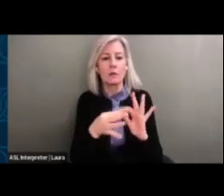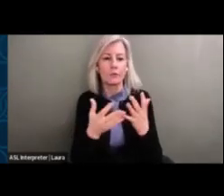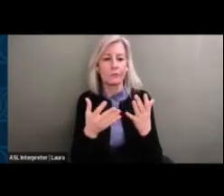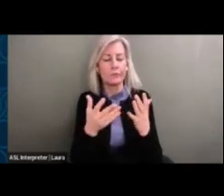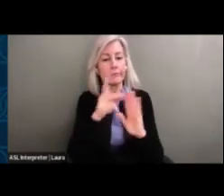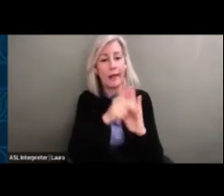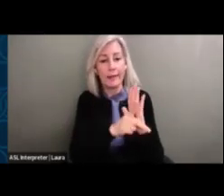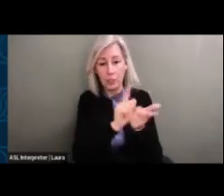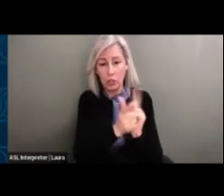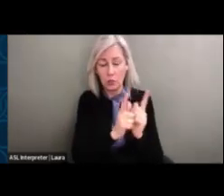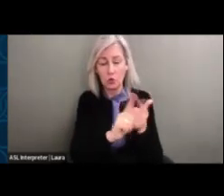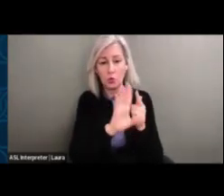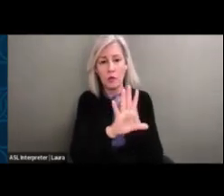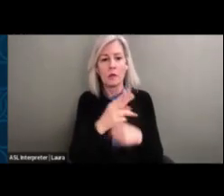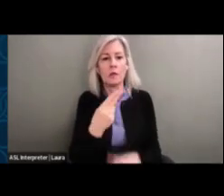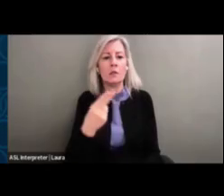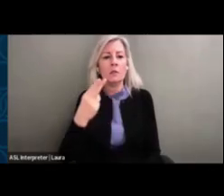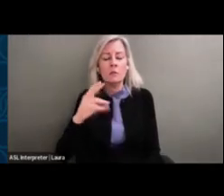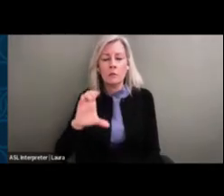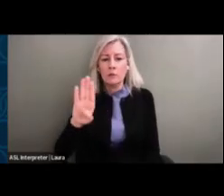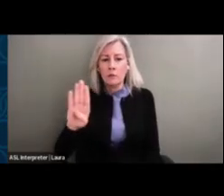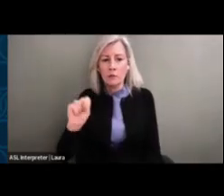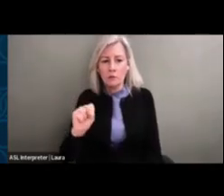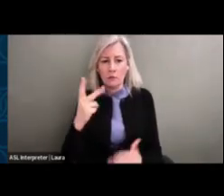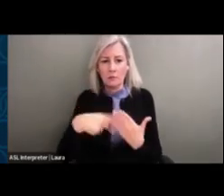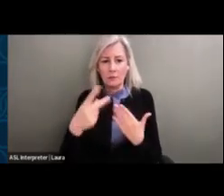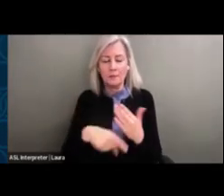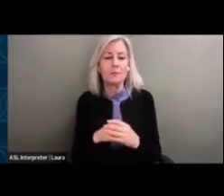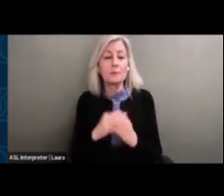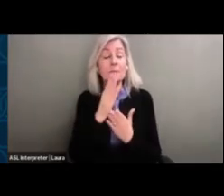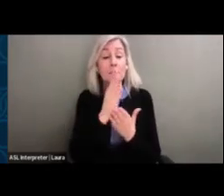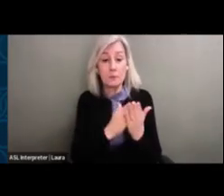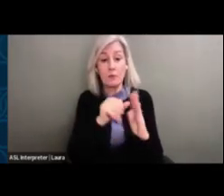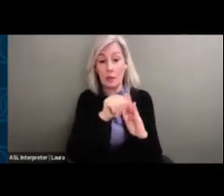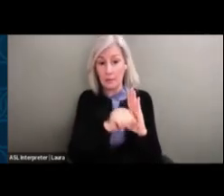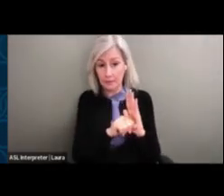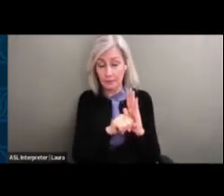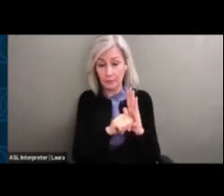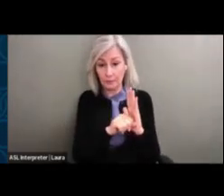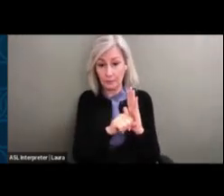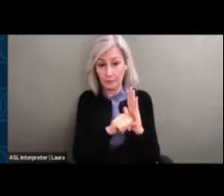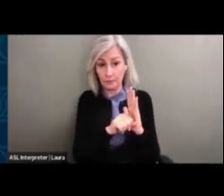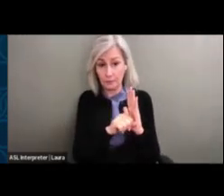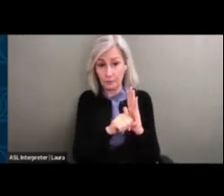, in working with their states, should be looking at the types of changes that we might be seeing from states